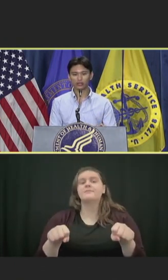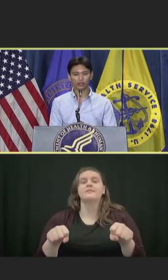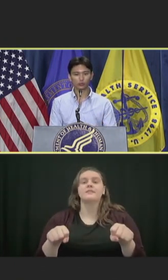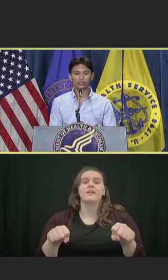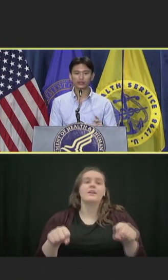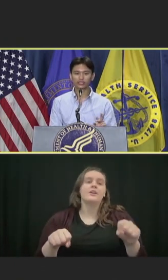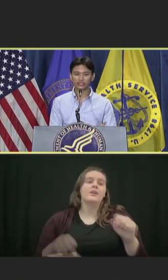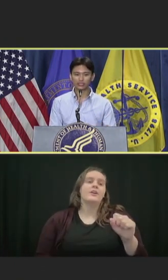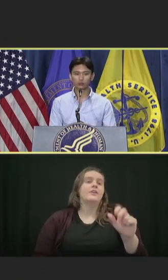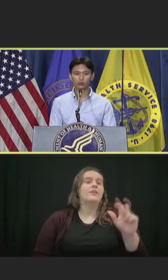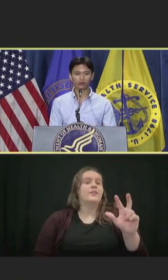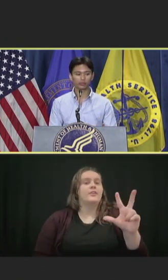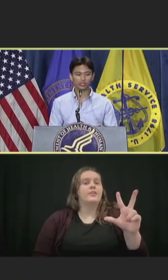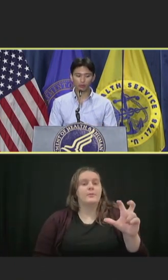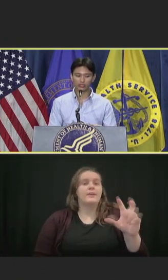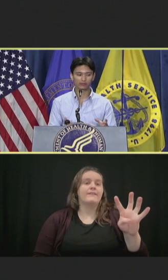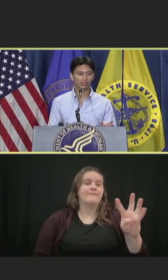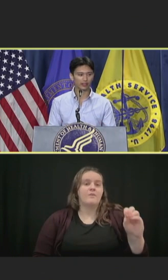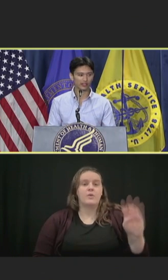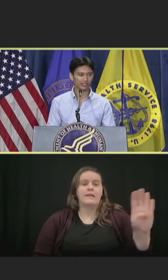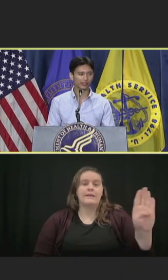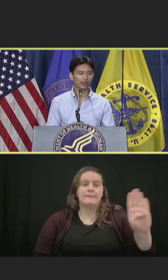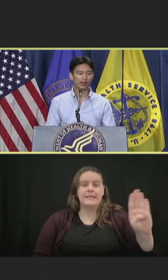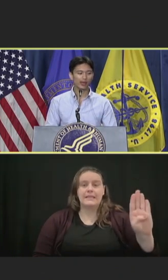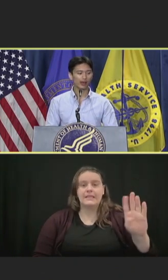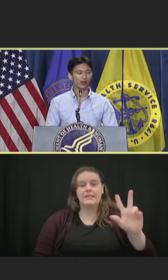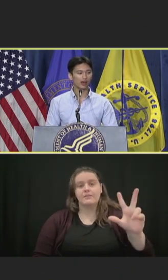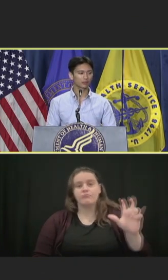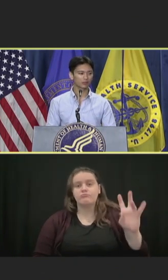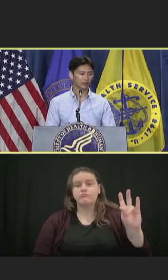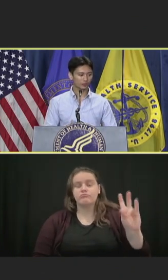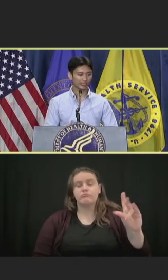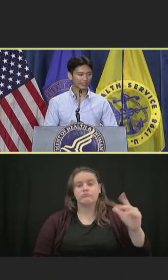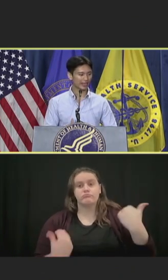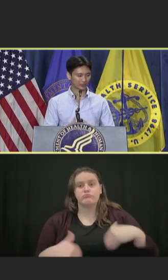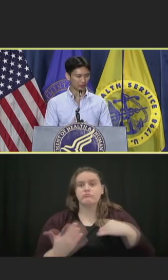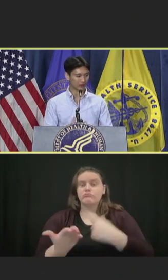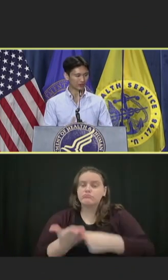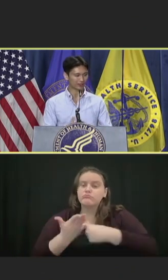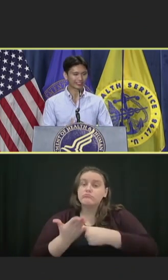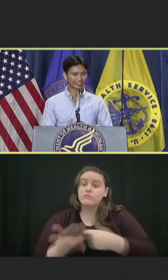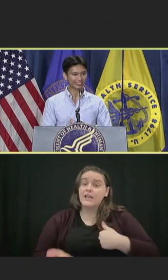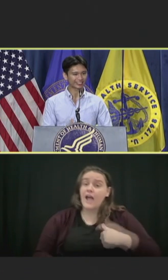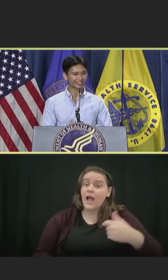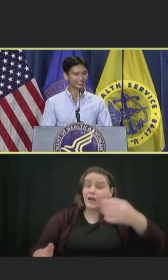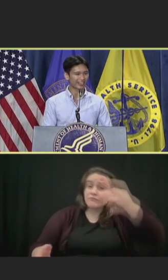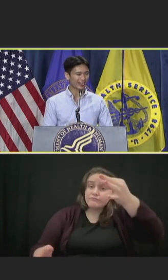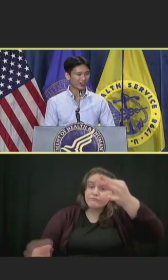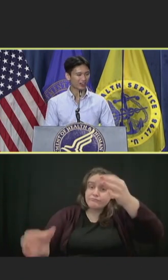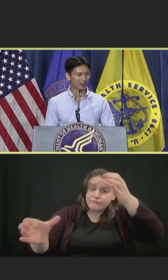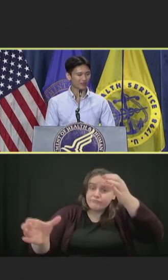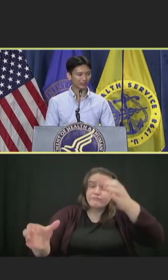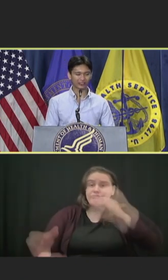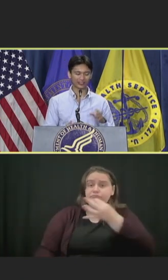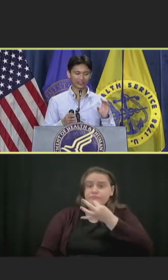317 were big points of discussion. I am by no means an expert on these things. They're a little